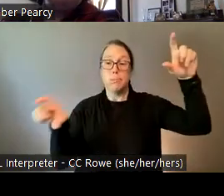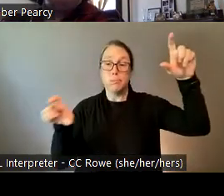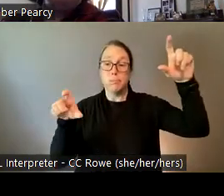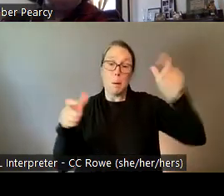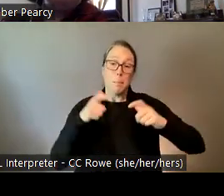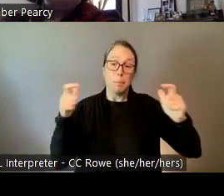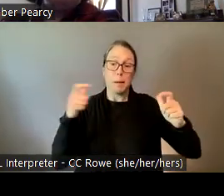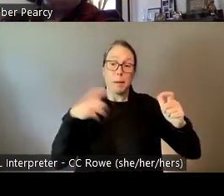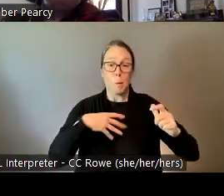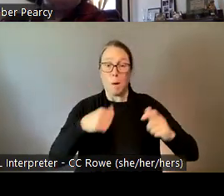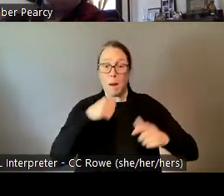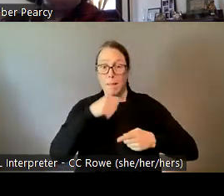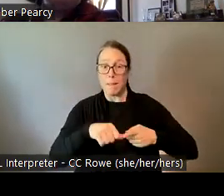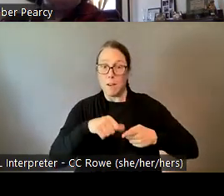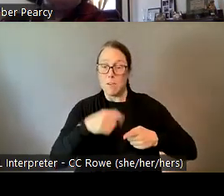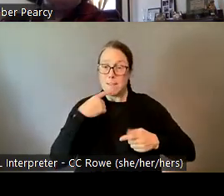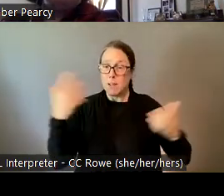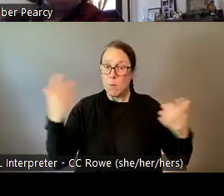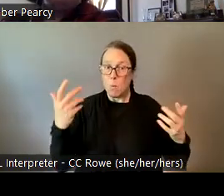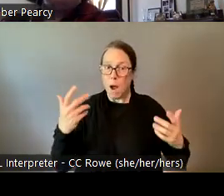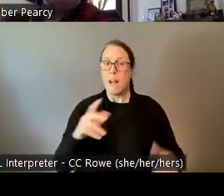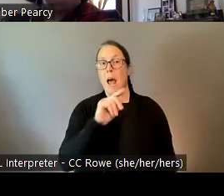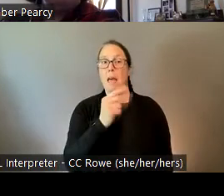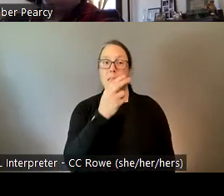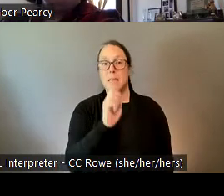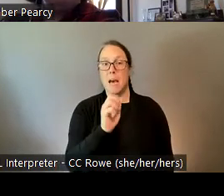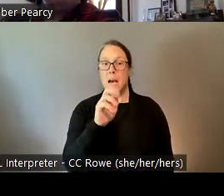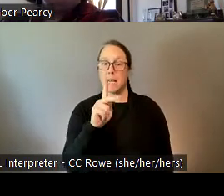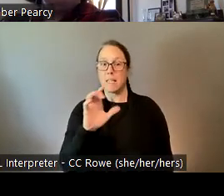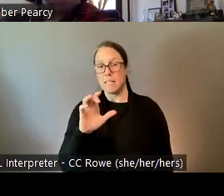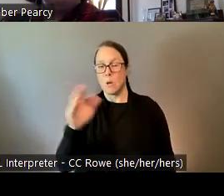There is an option here to mark something as decorative. So if you were to include an image